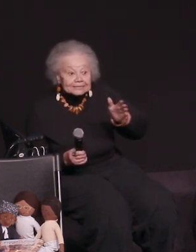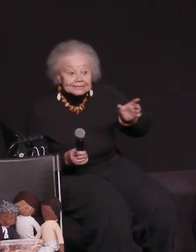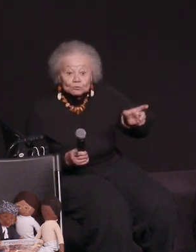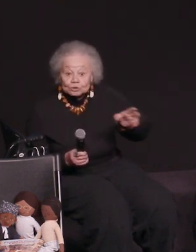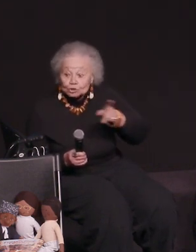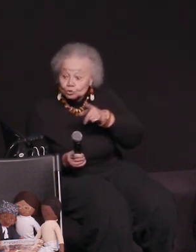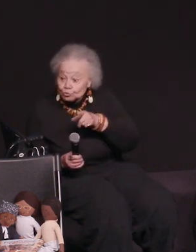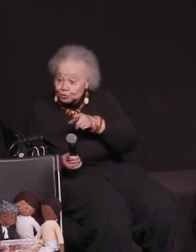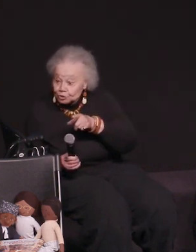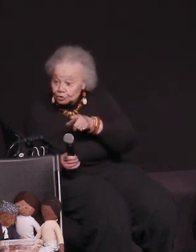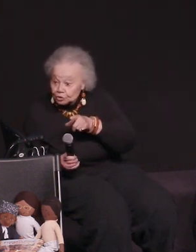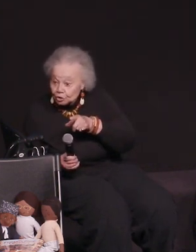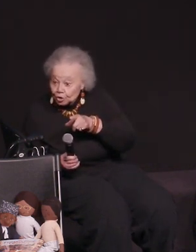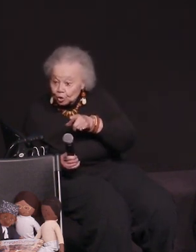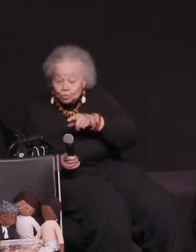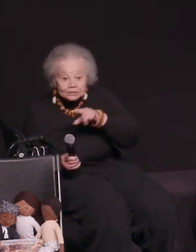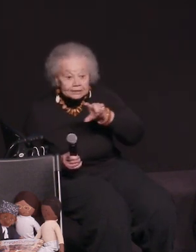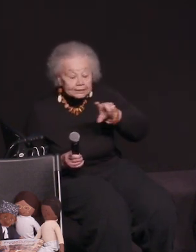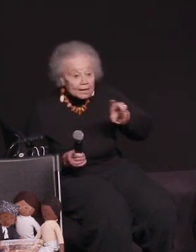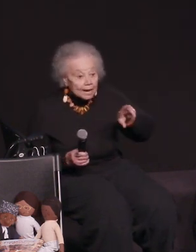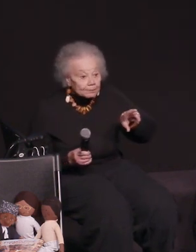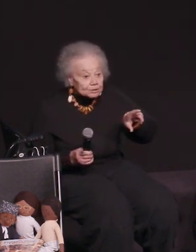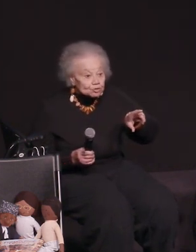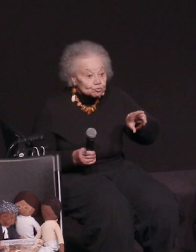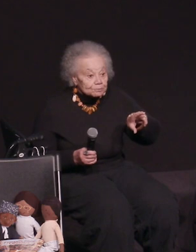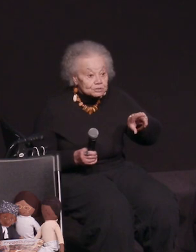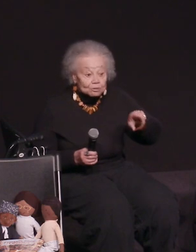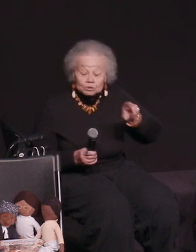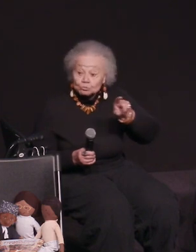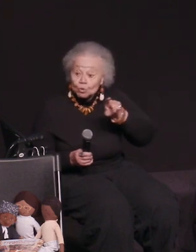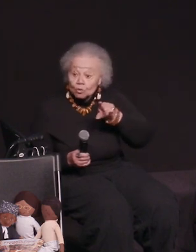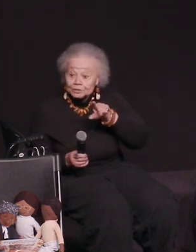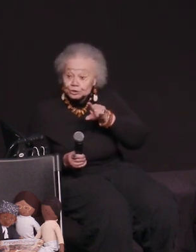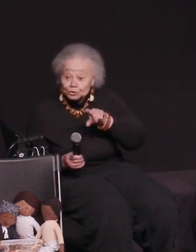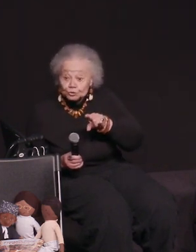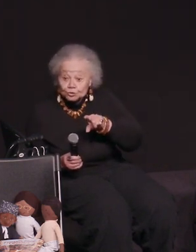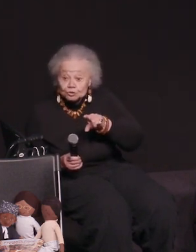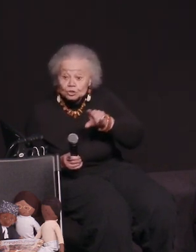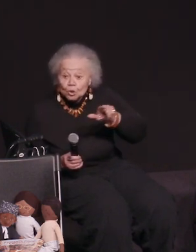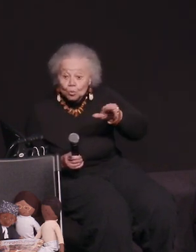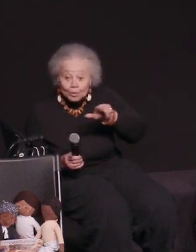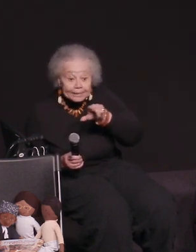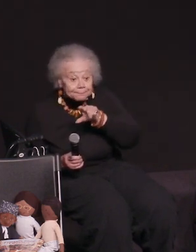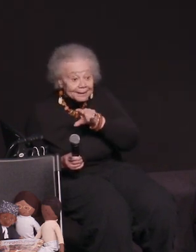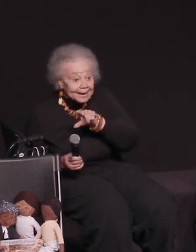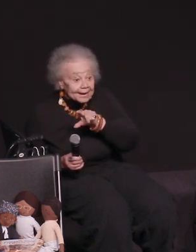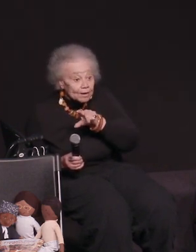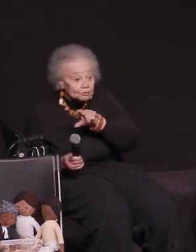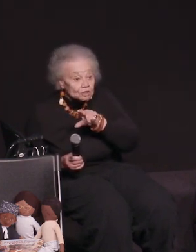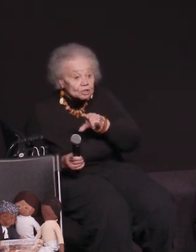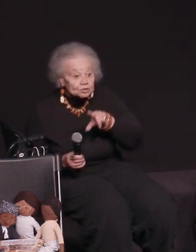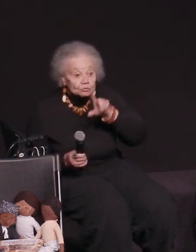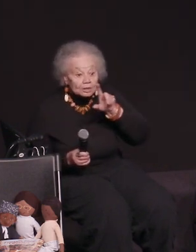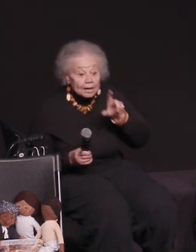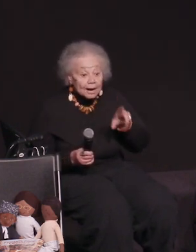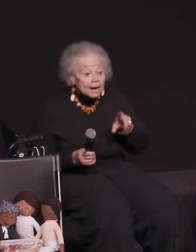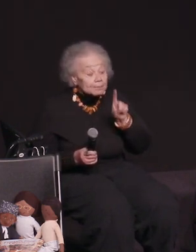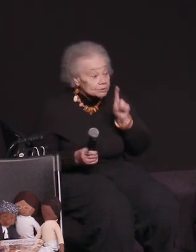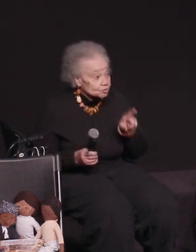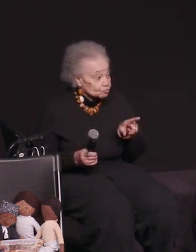there was Luther, who was in the comic strips. There was Morrie Turner's "Wee Pals." So the comic strip--